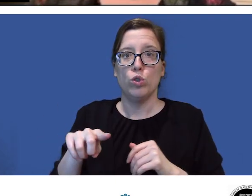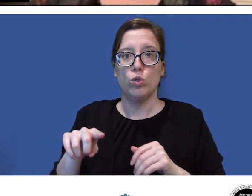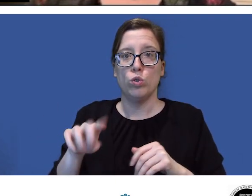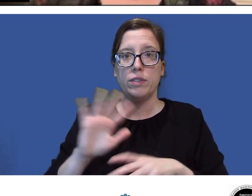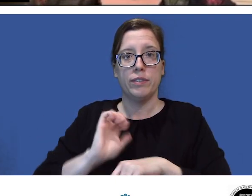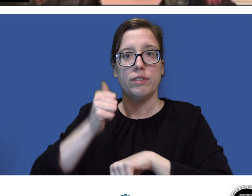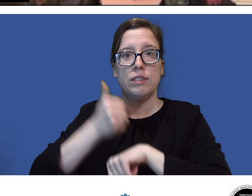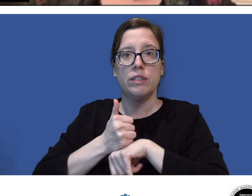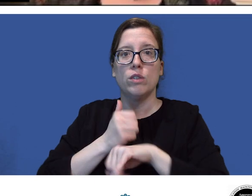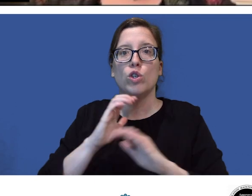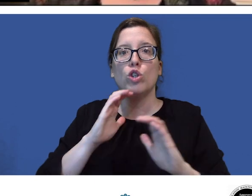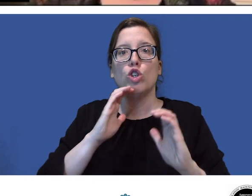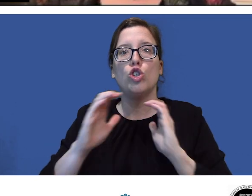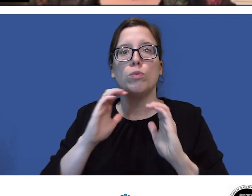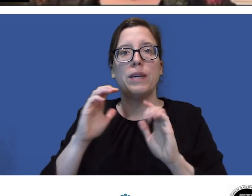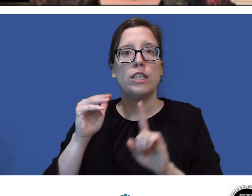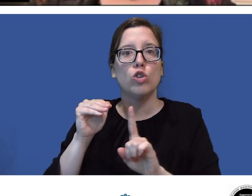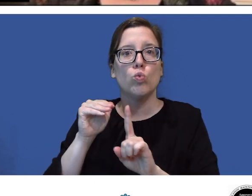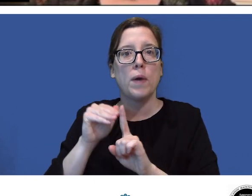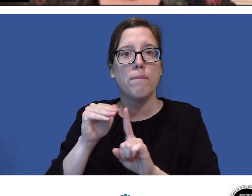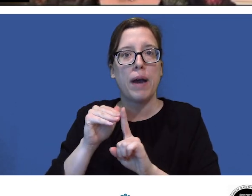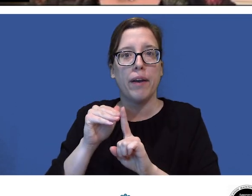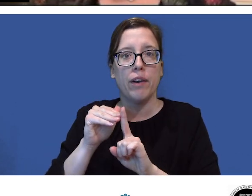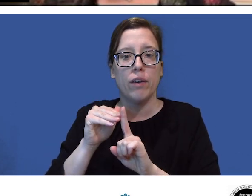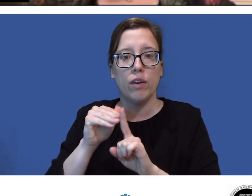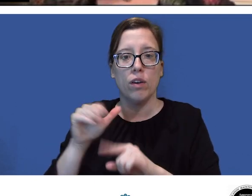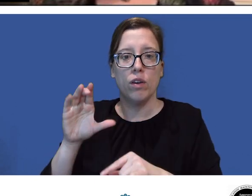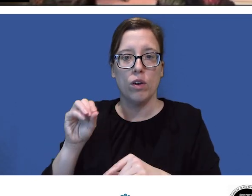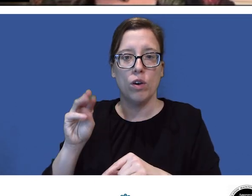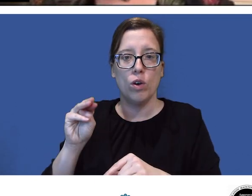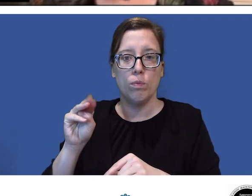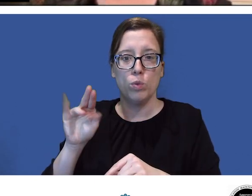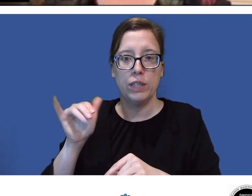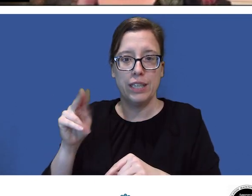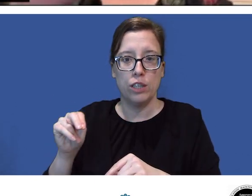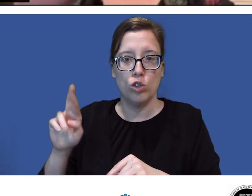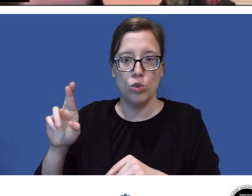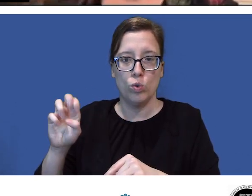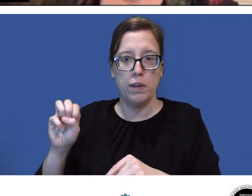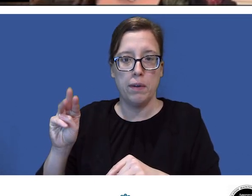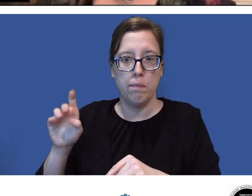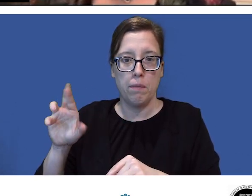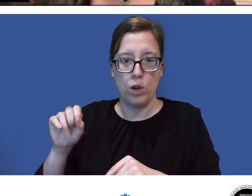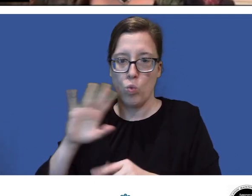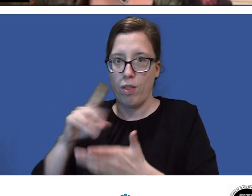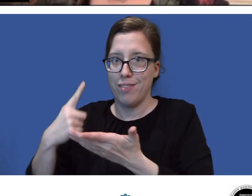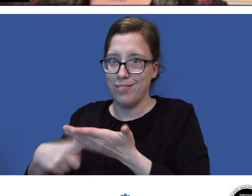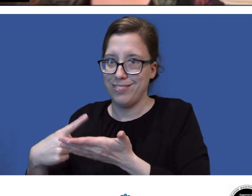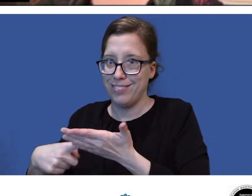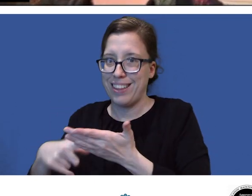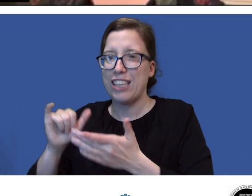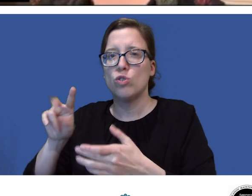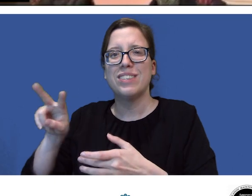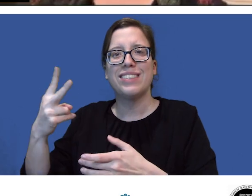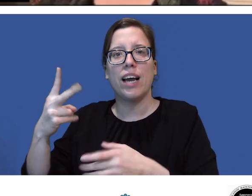I would encourage you to implement the communication reminders. We're going there soon.